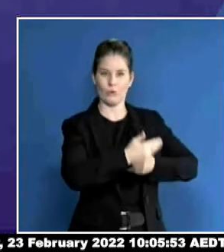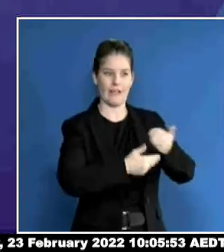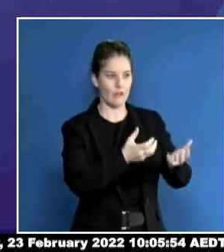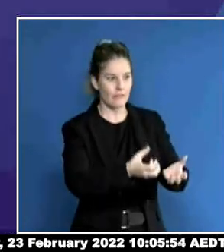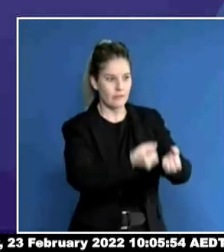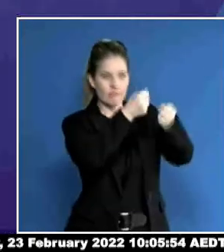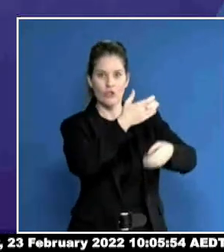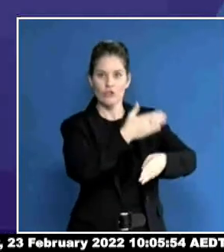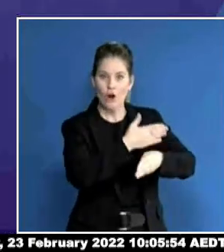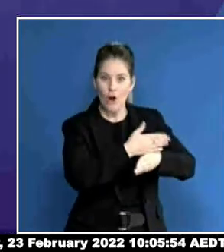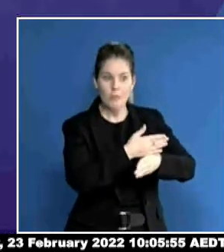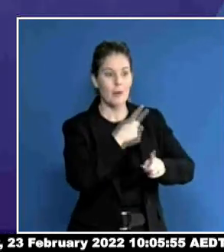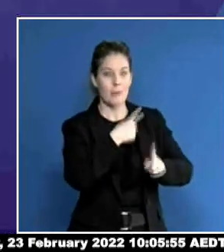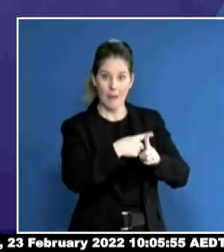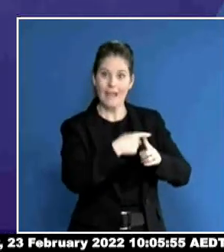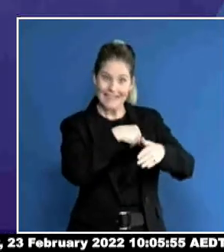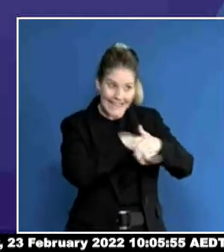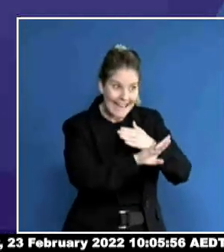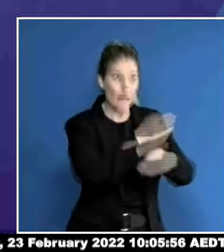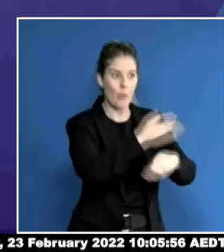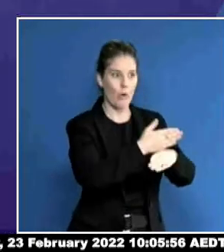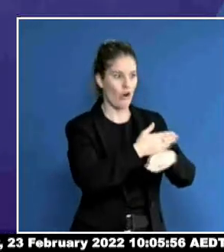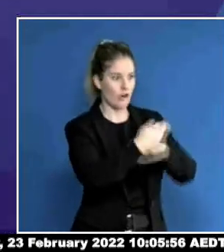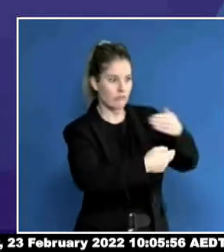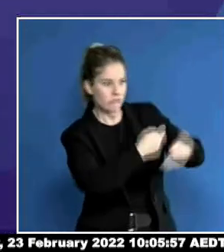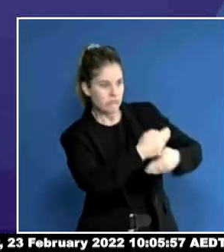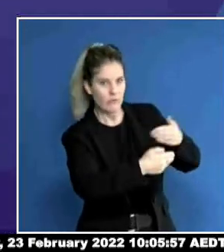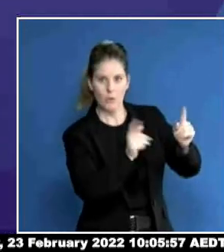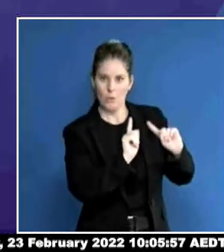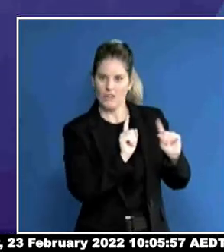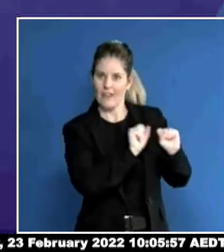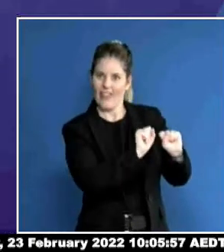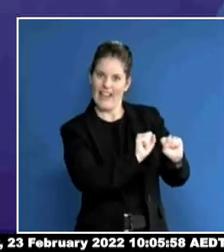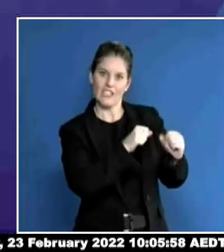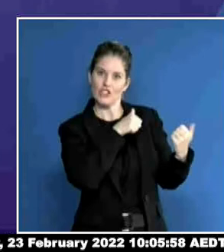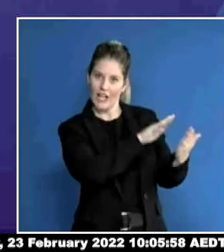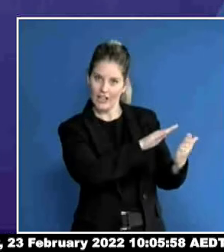Public hearing 19, as I've indicated, concentrated on the measures taken by